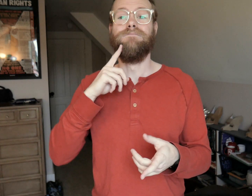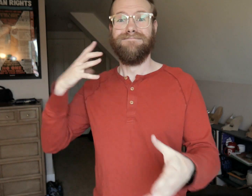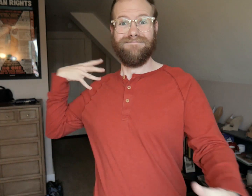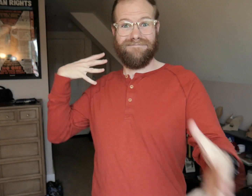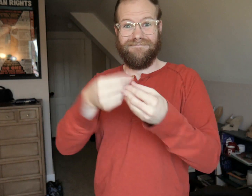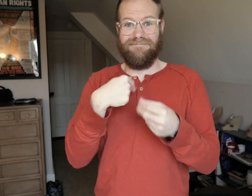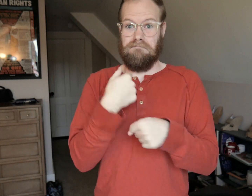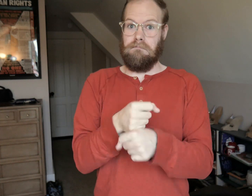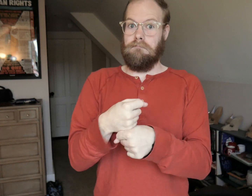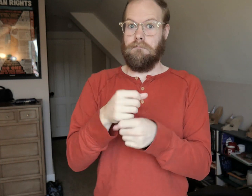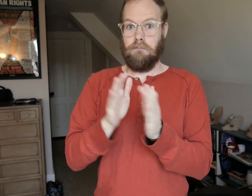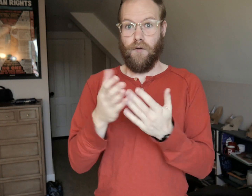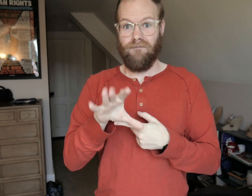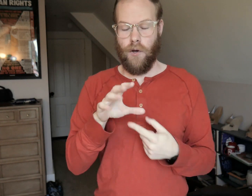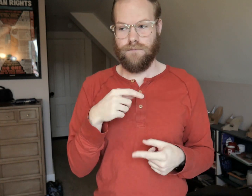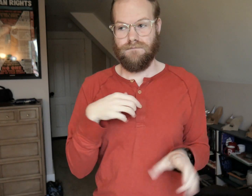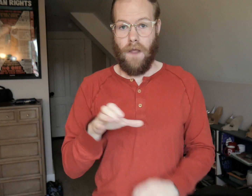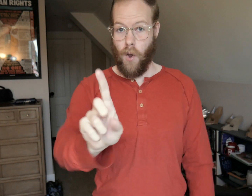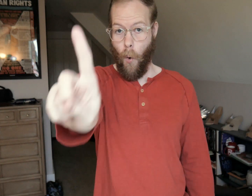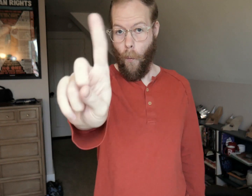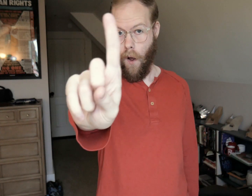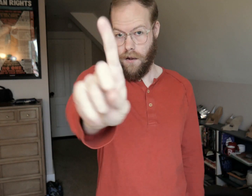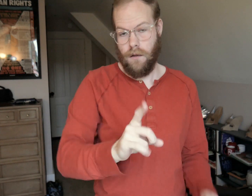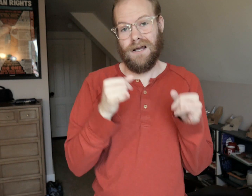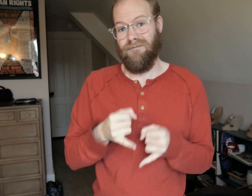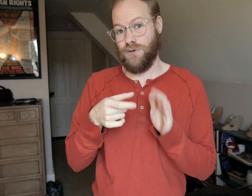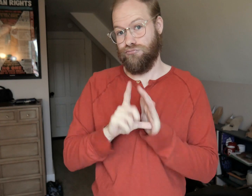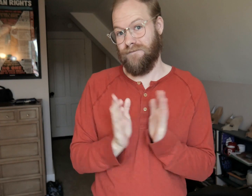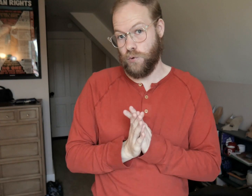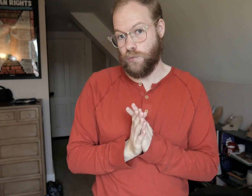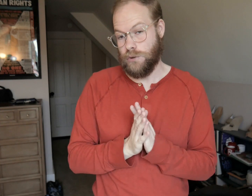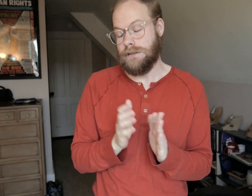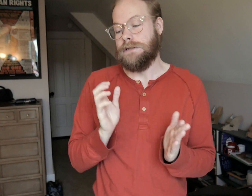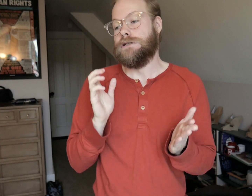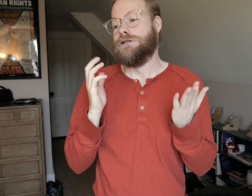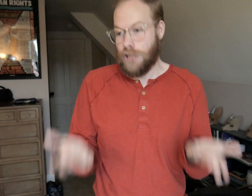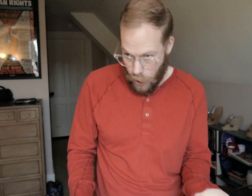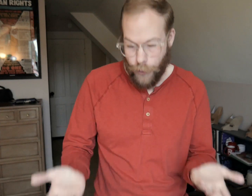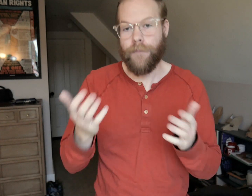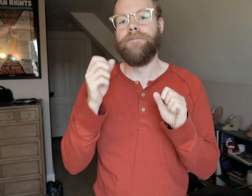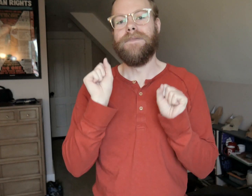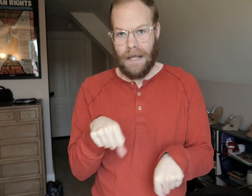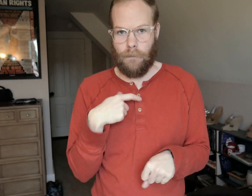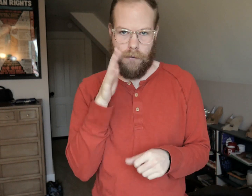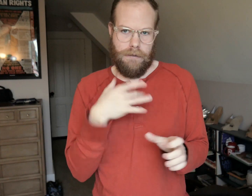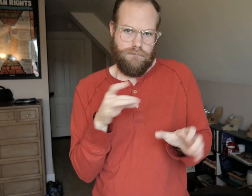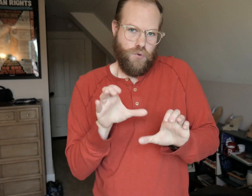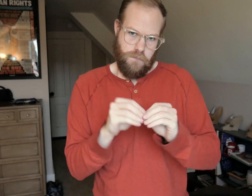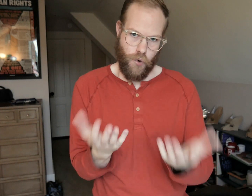In all this time that I’ve been making book videos, I’ve done ONE individual review. Soooo yeah, I would like to do more.